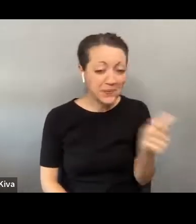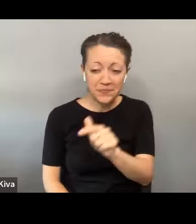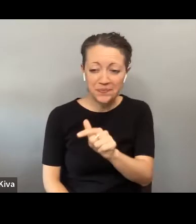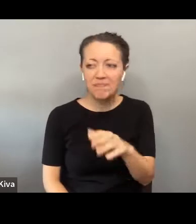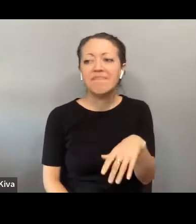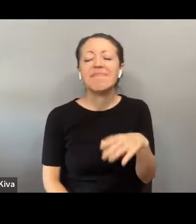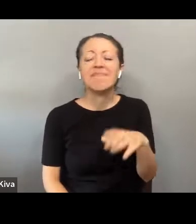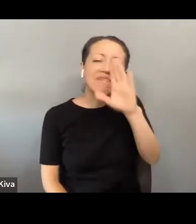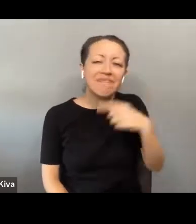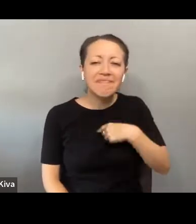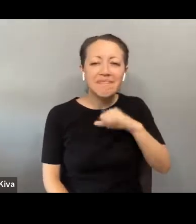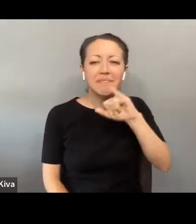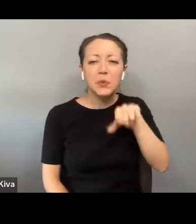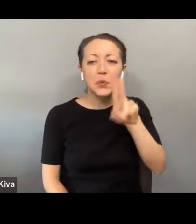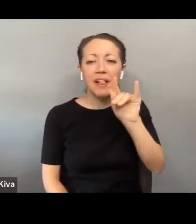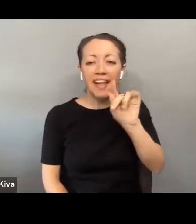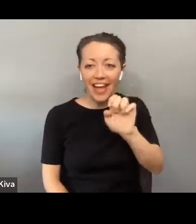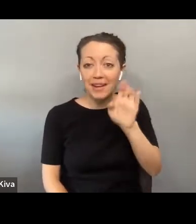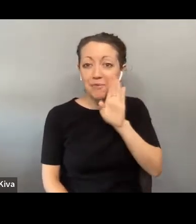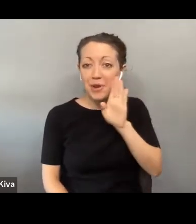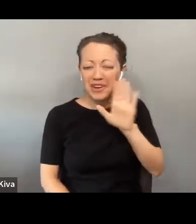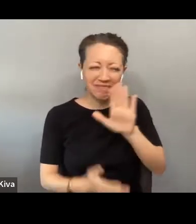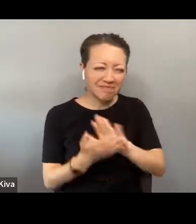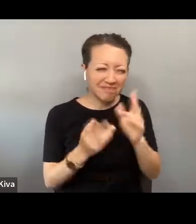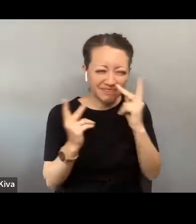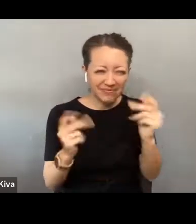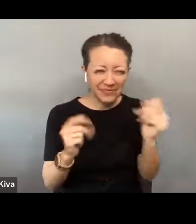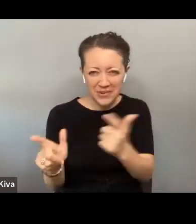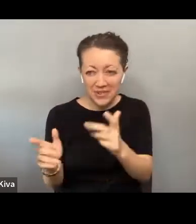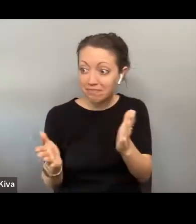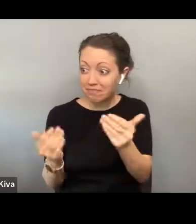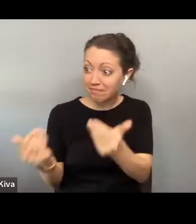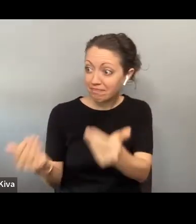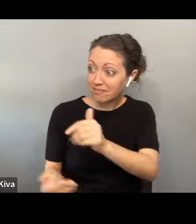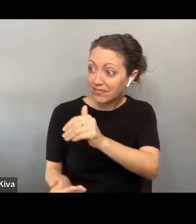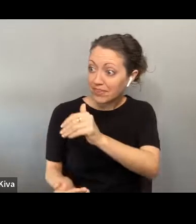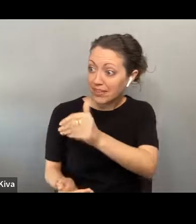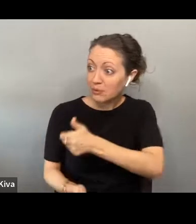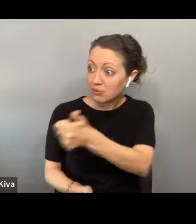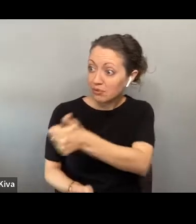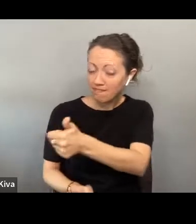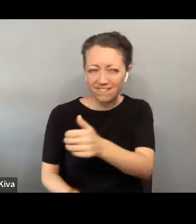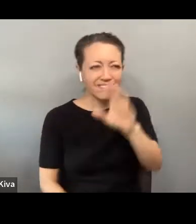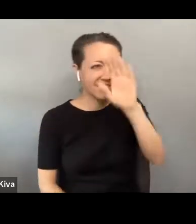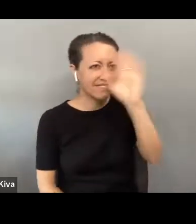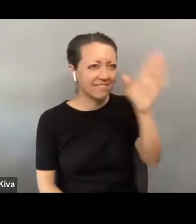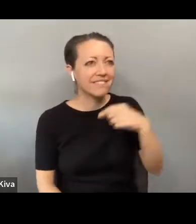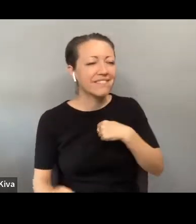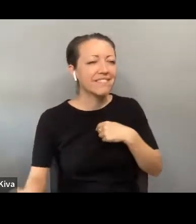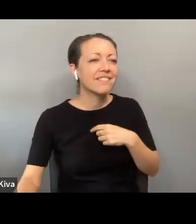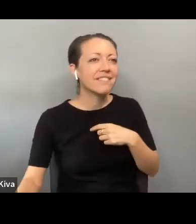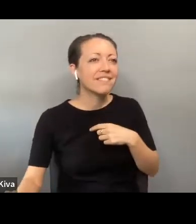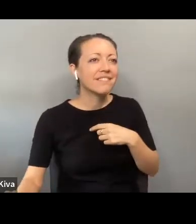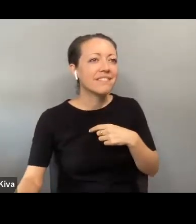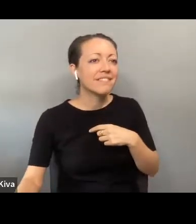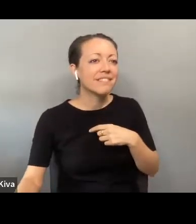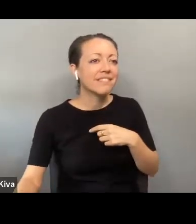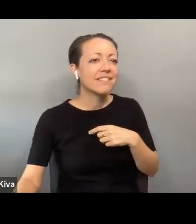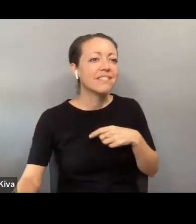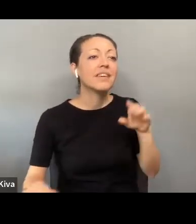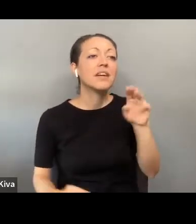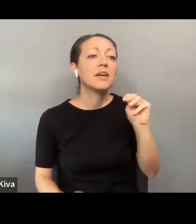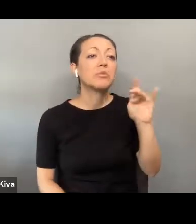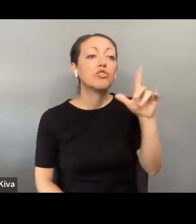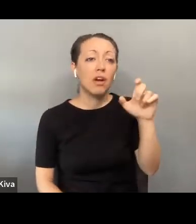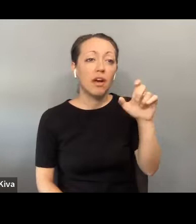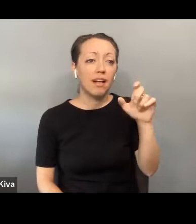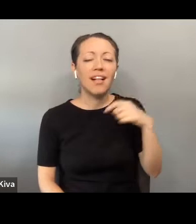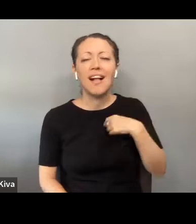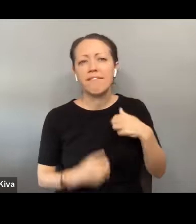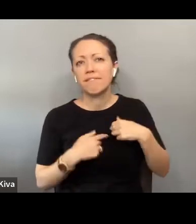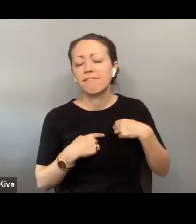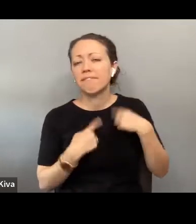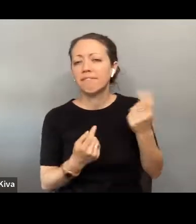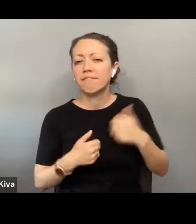It's nice to see all of you today. Would you like to introduce yourself I'm Marshabu Kala, Orange County. I've lived in Florida for the last 5 years?